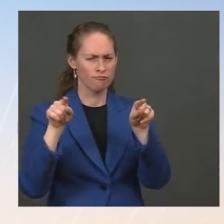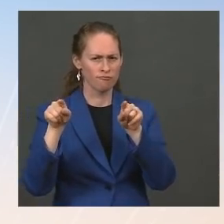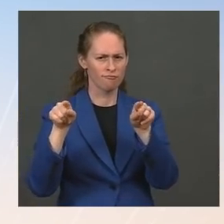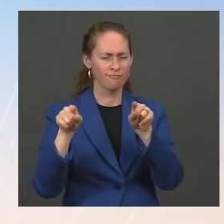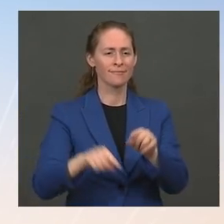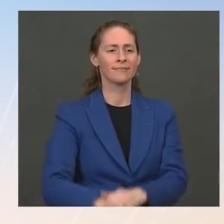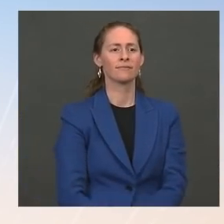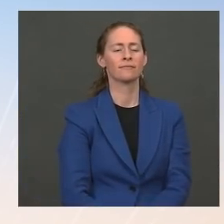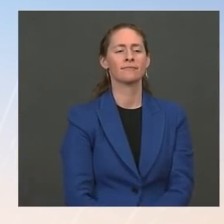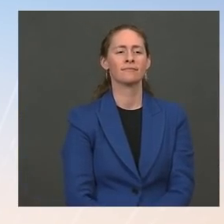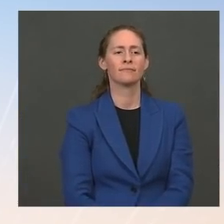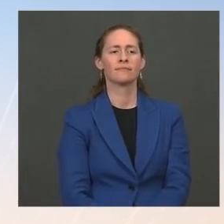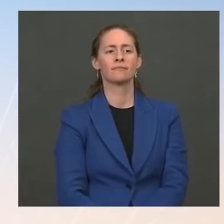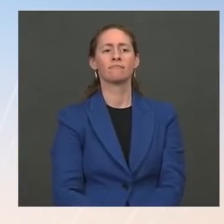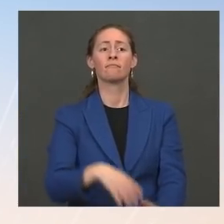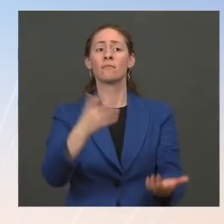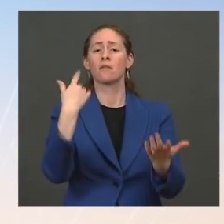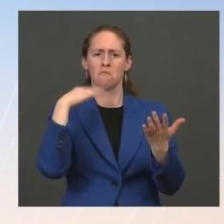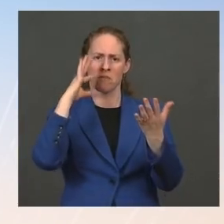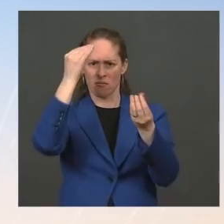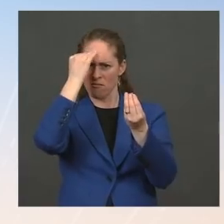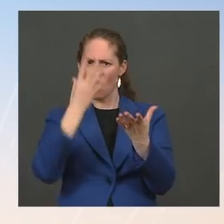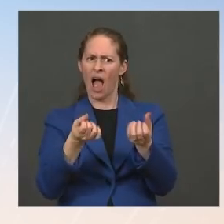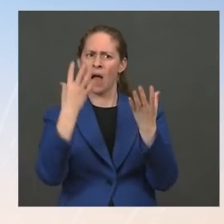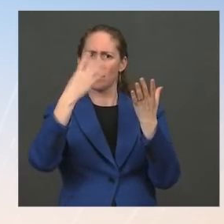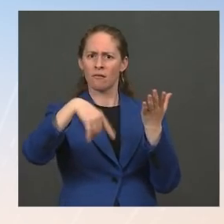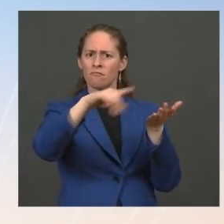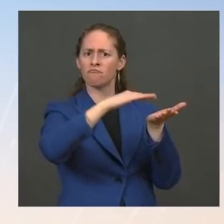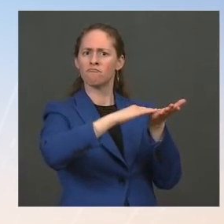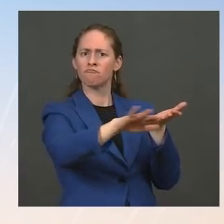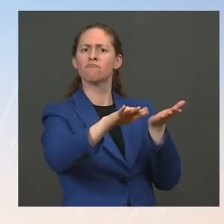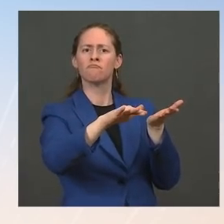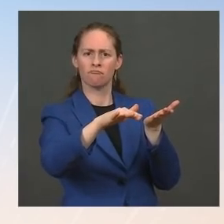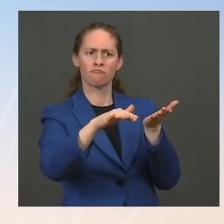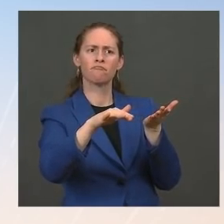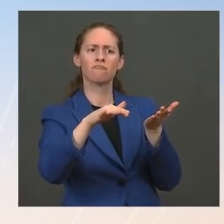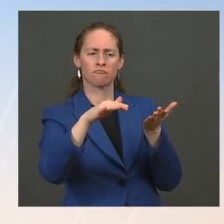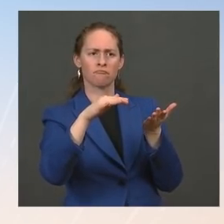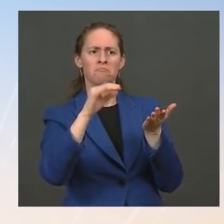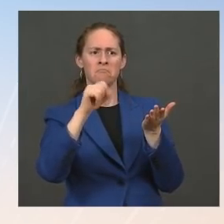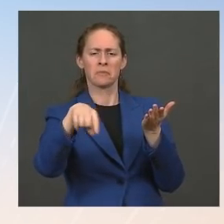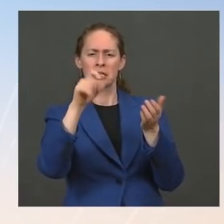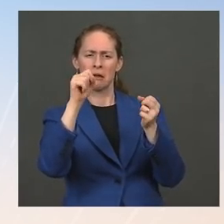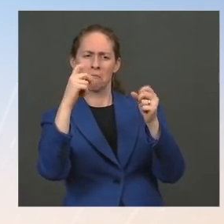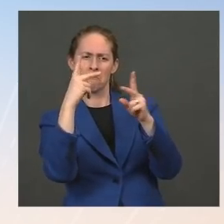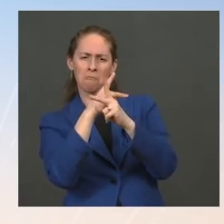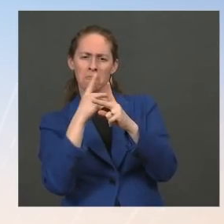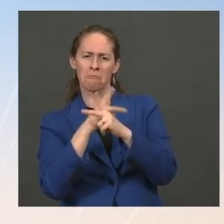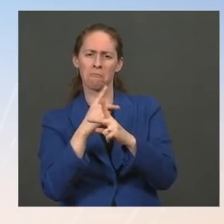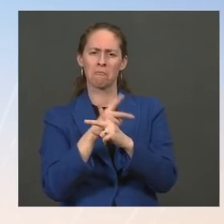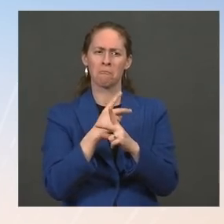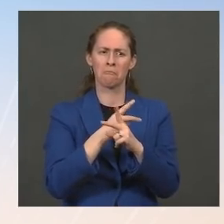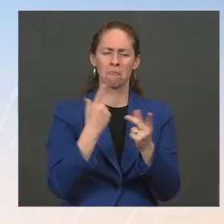based on just subtraction, as well as what percentage of people were vaccinated. I can see if there's any additional data we'll provide. Go ahead.